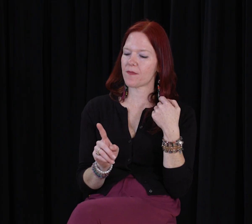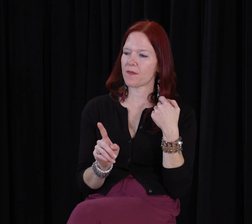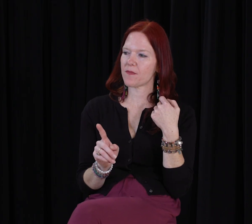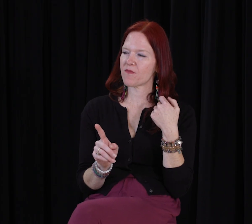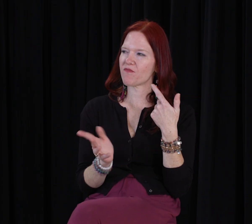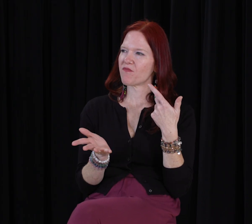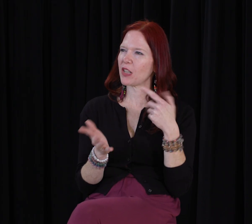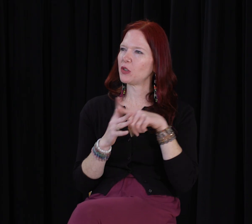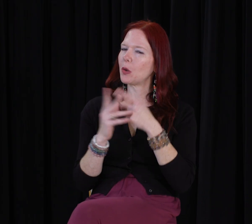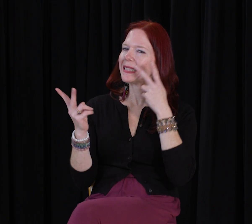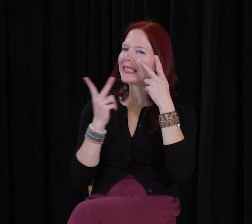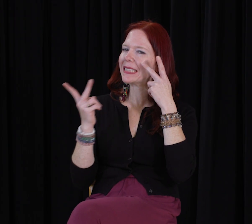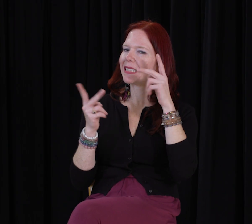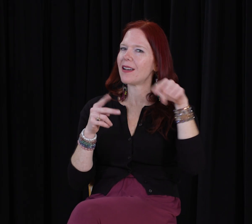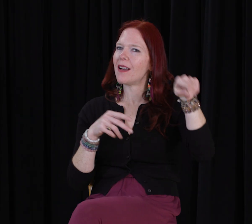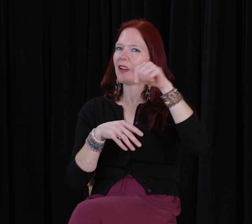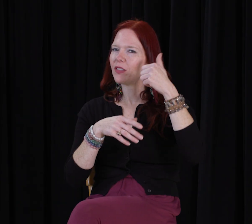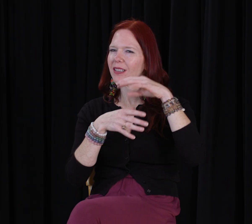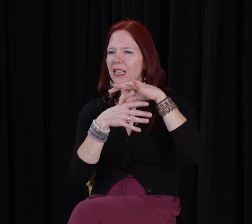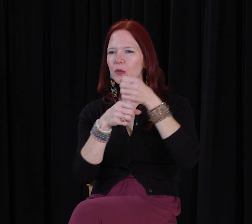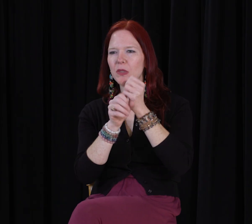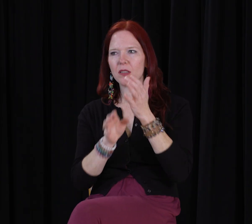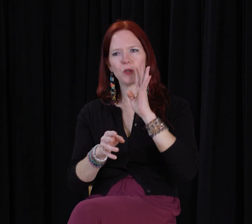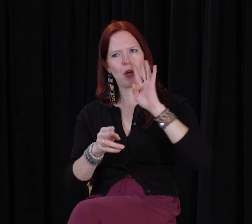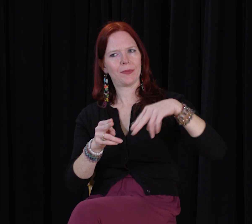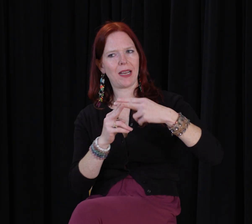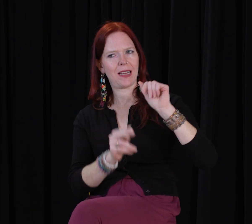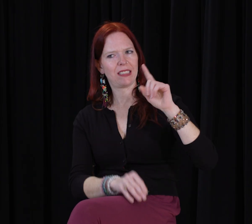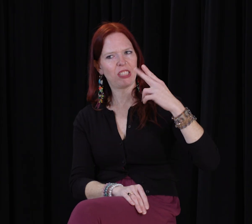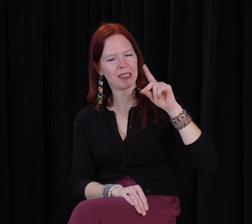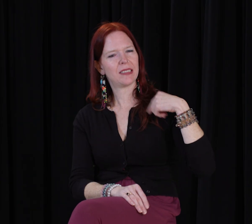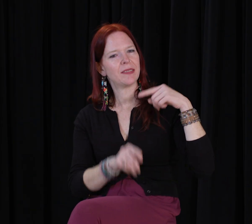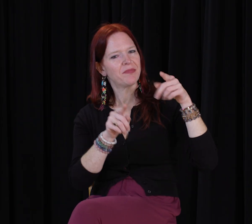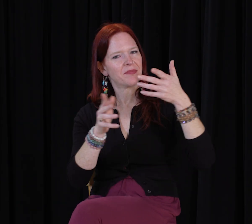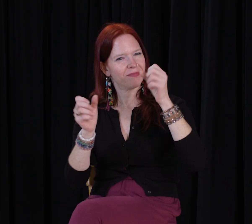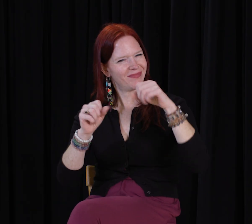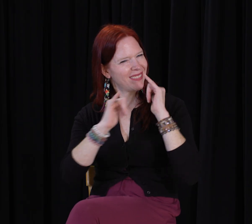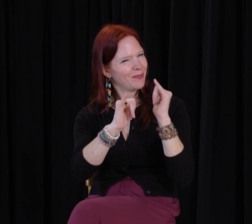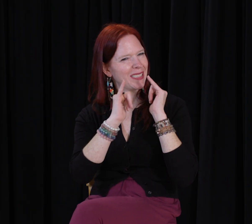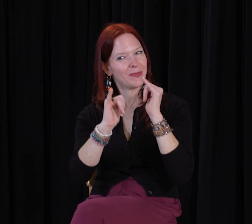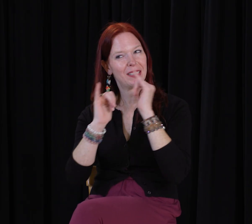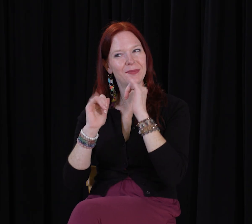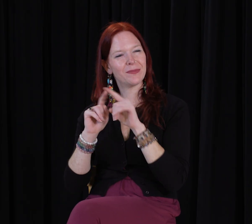I started seeing other content creators talking about their ADHD. And I realized they were naming